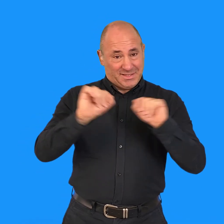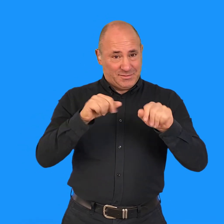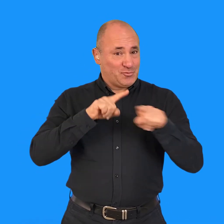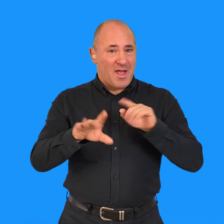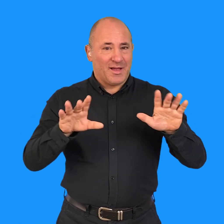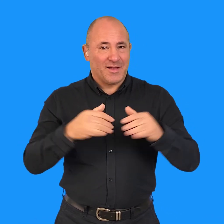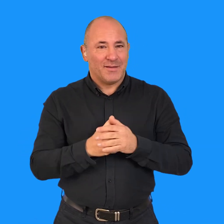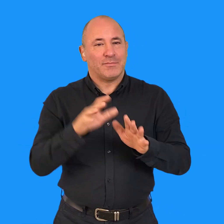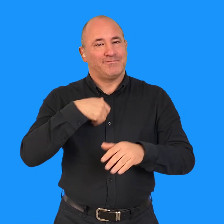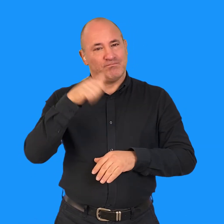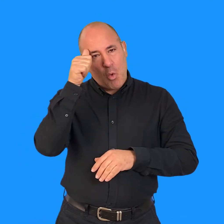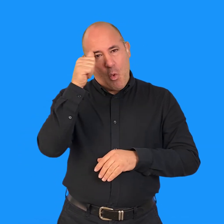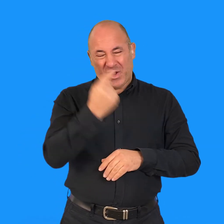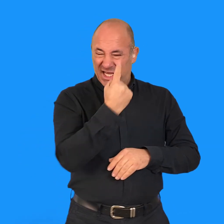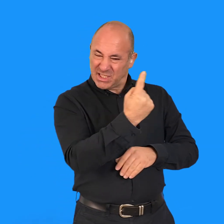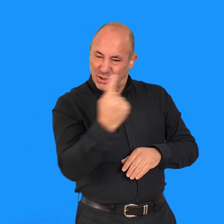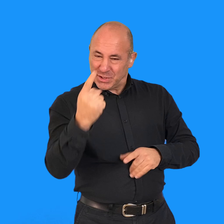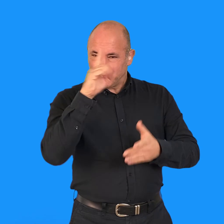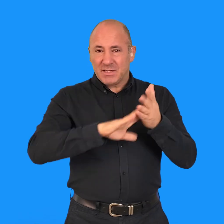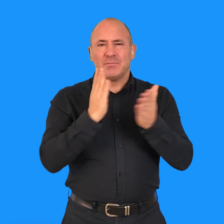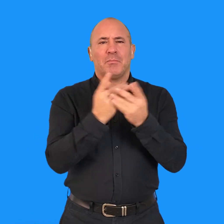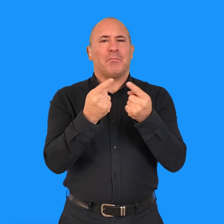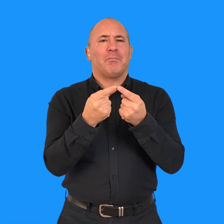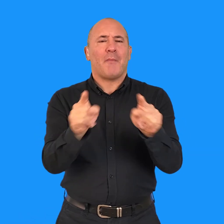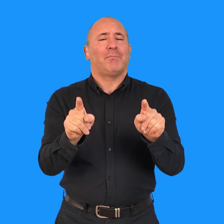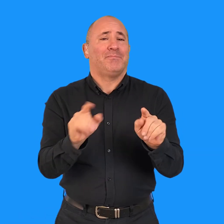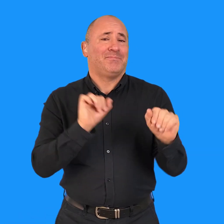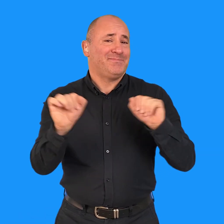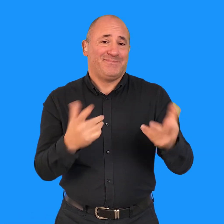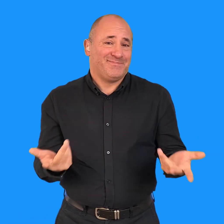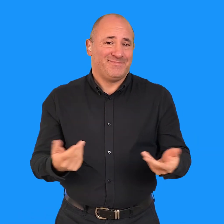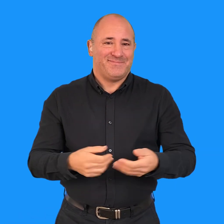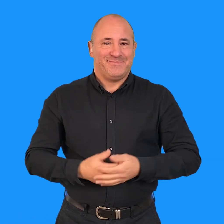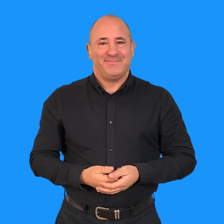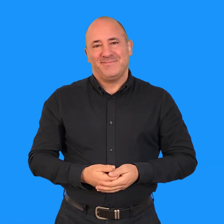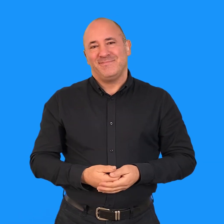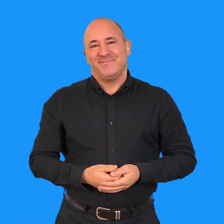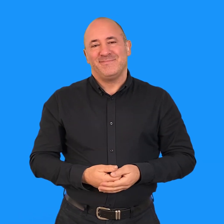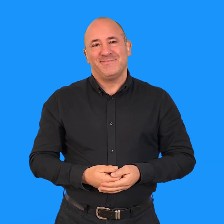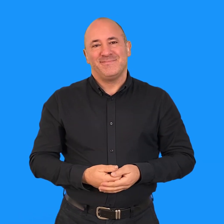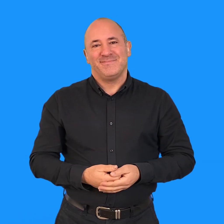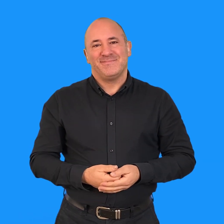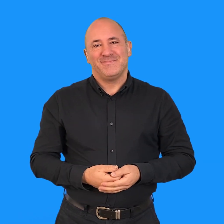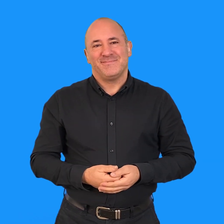But we also know that experience is going to be different for each audience member. I think finally, what I'd just like to ask,